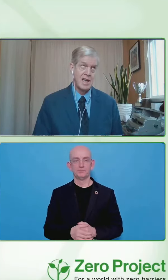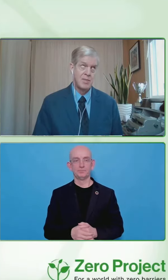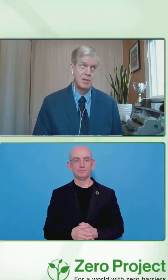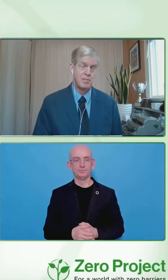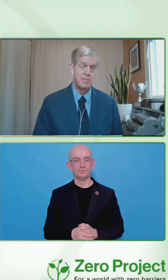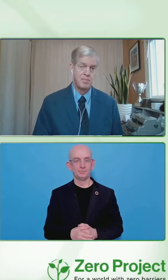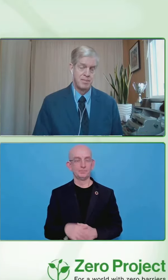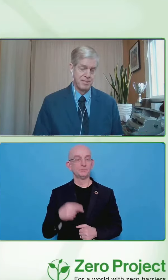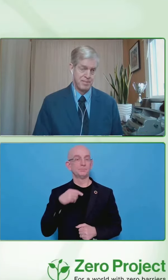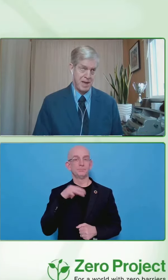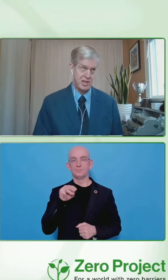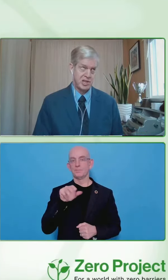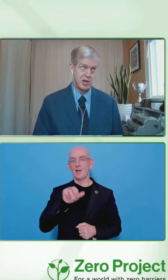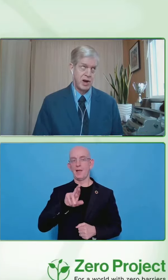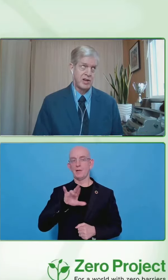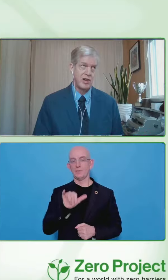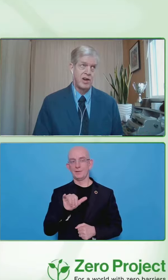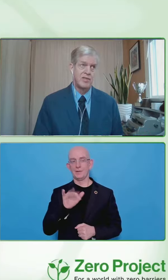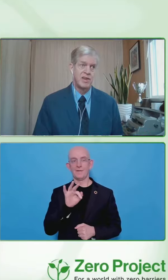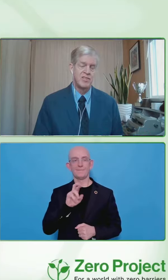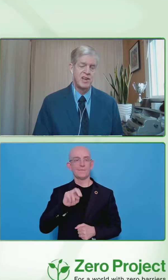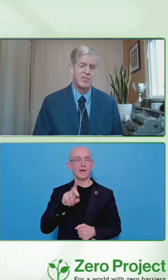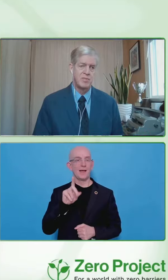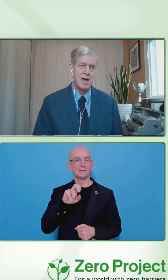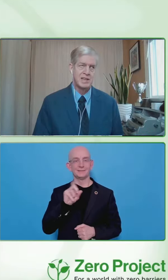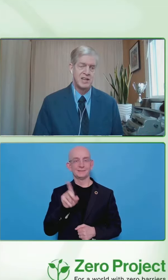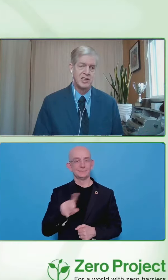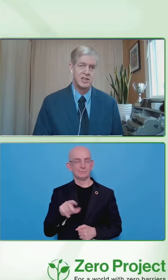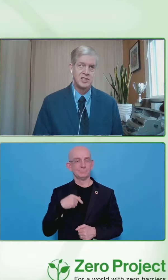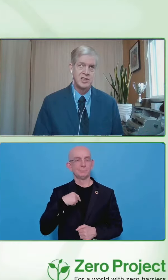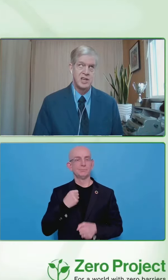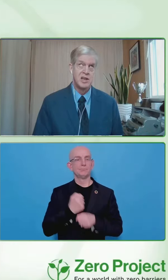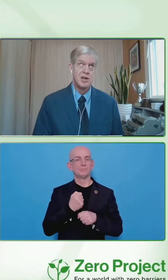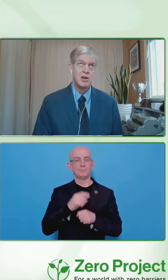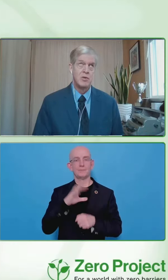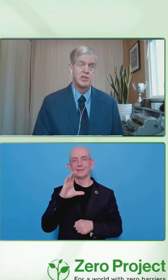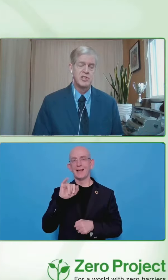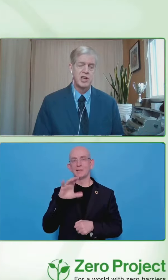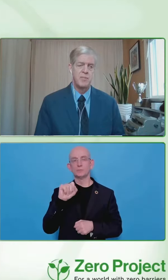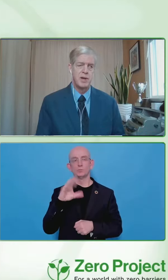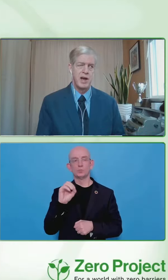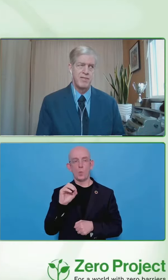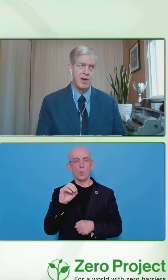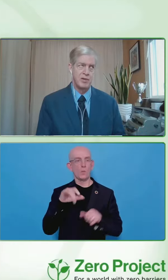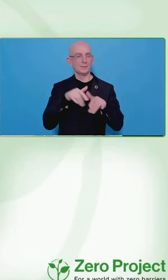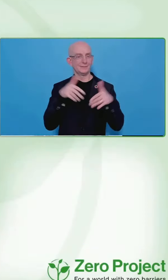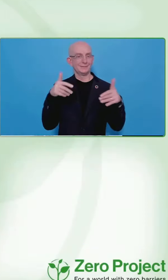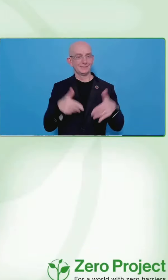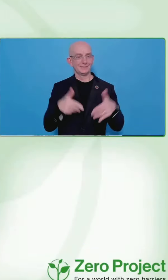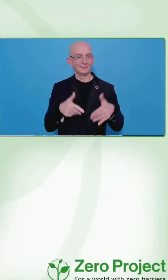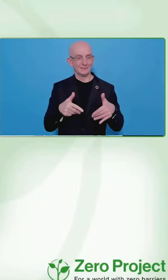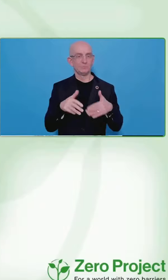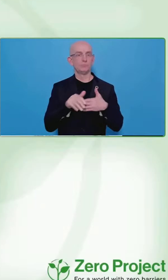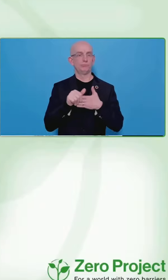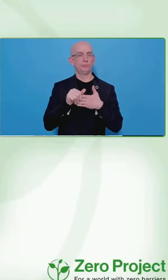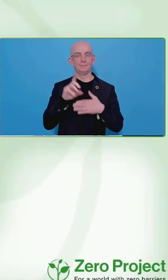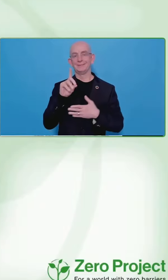I am the managing director of a company I founded last summer